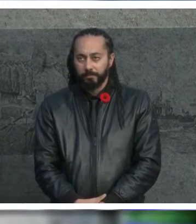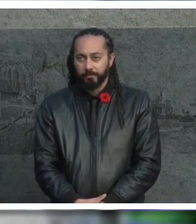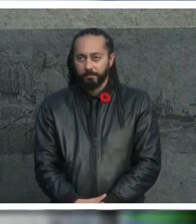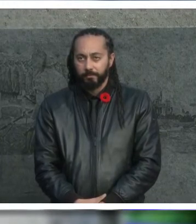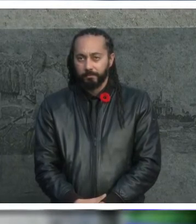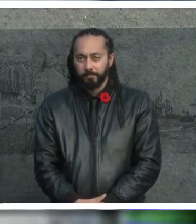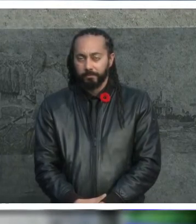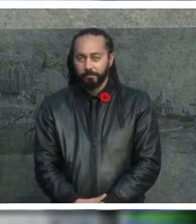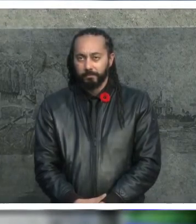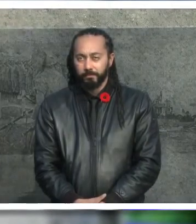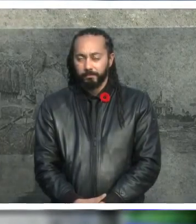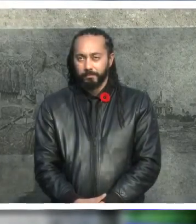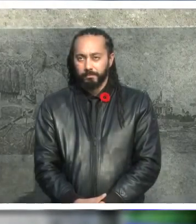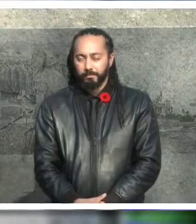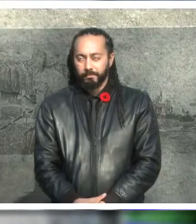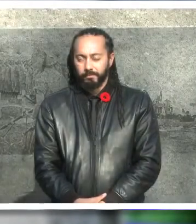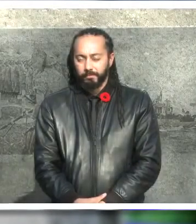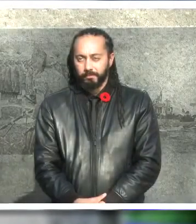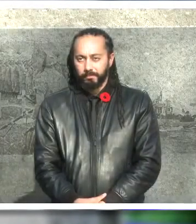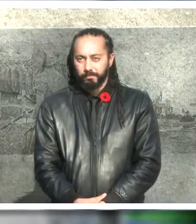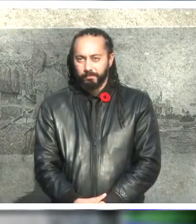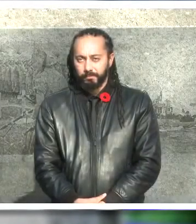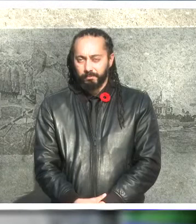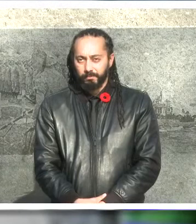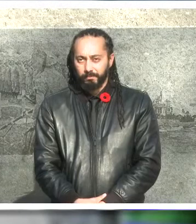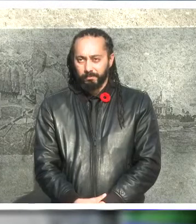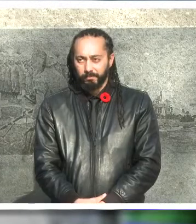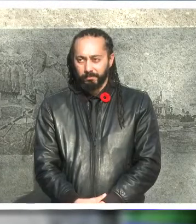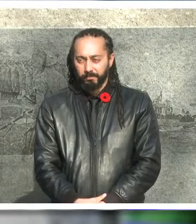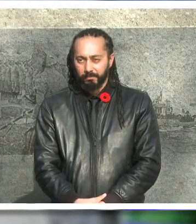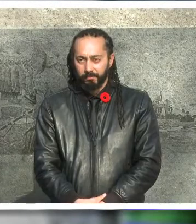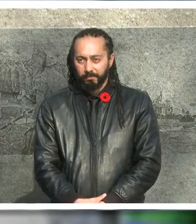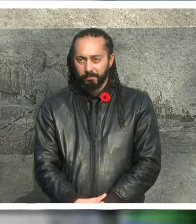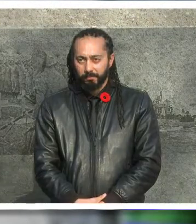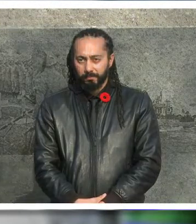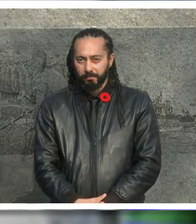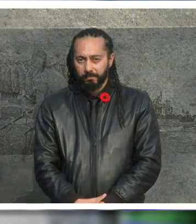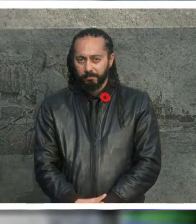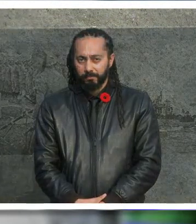, felt on, loved